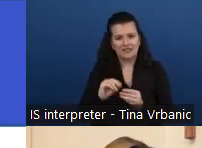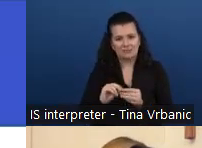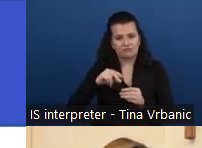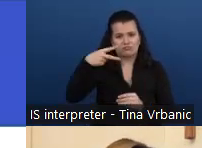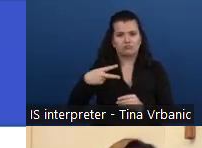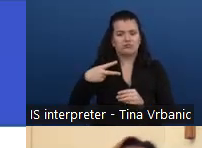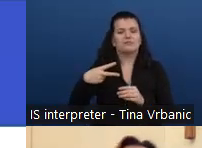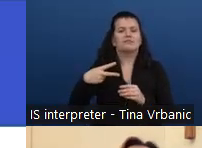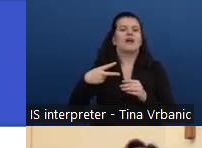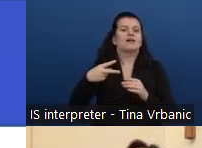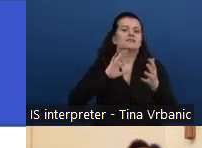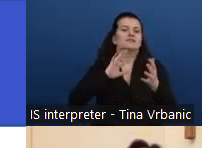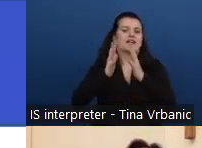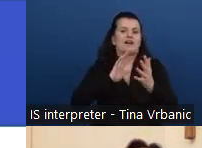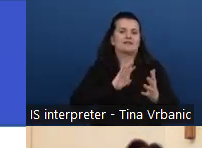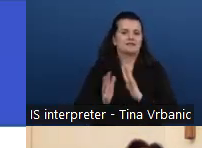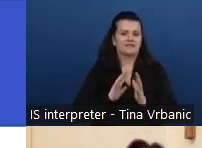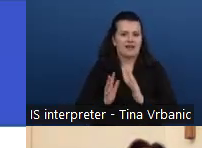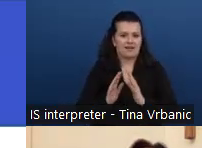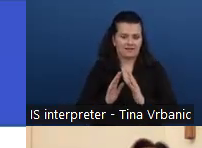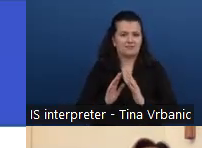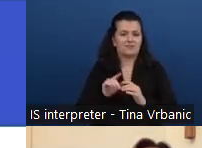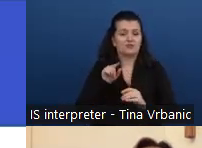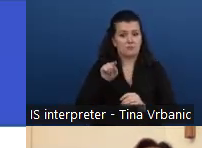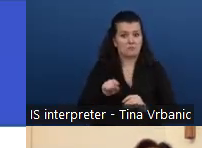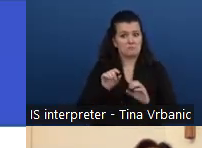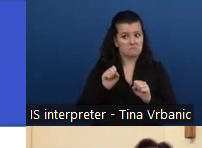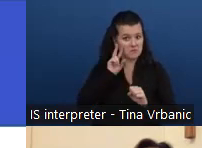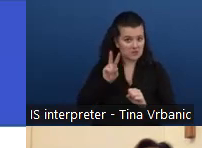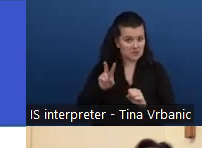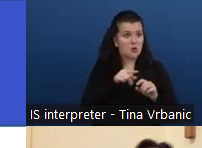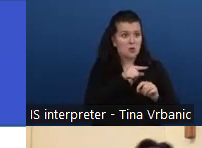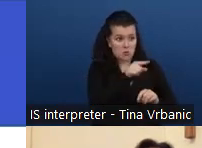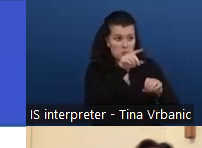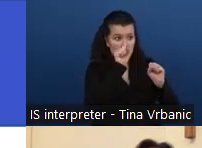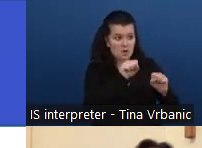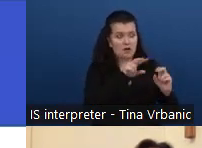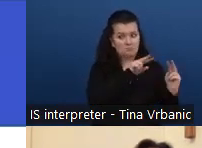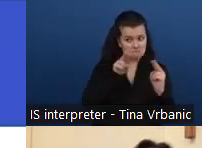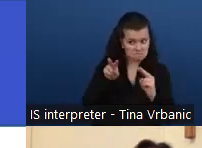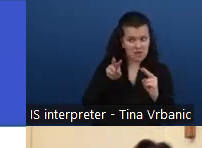We'll be posting a survey for quick feedback at the end of the webinar.